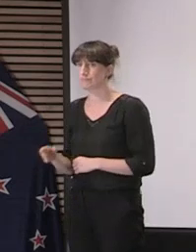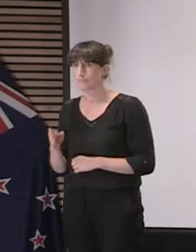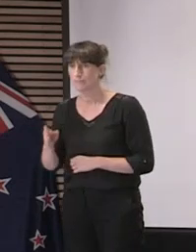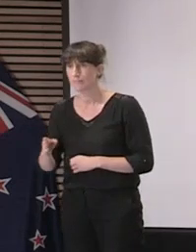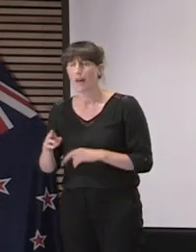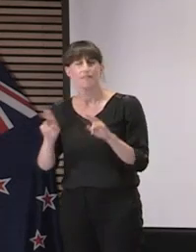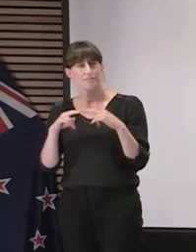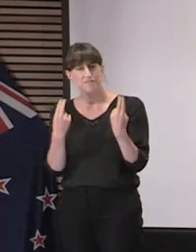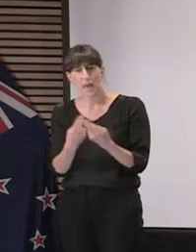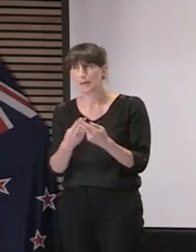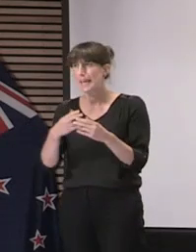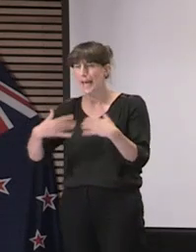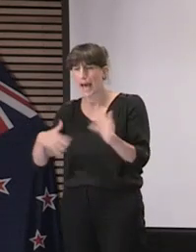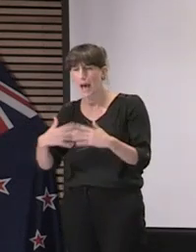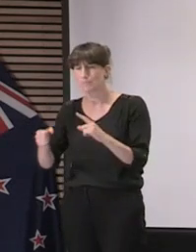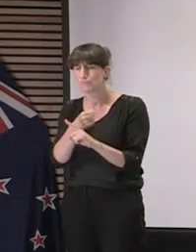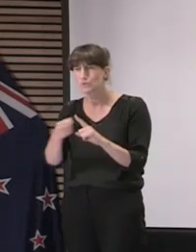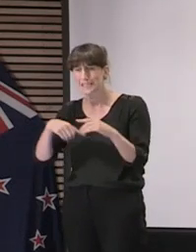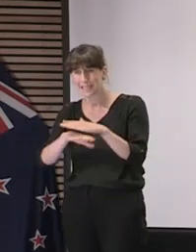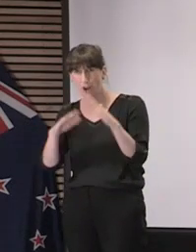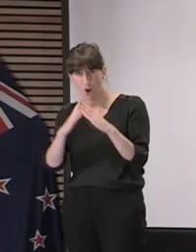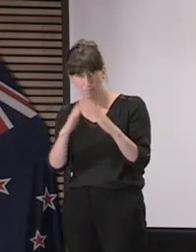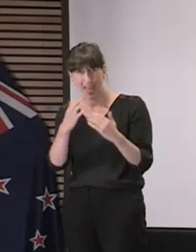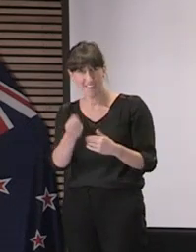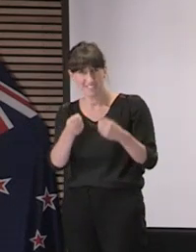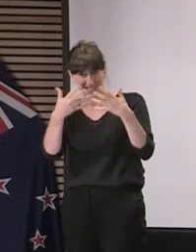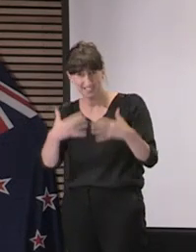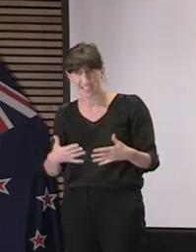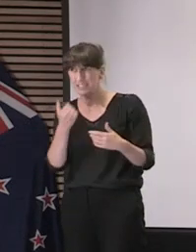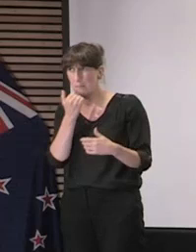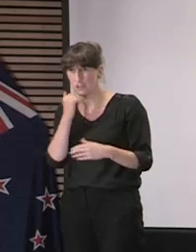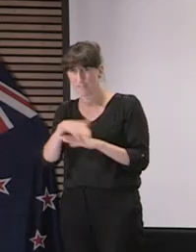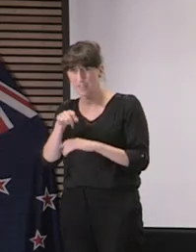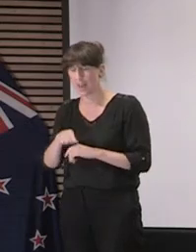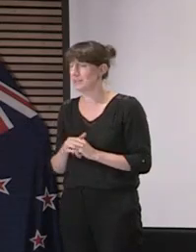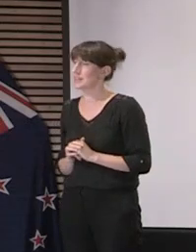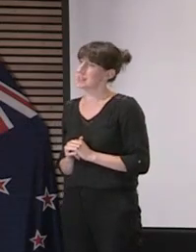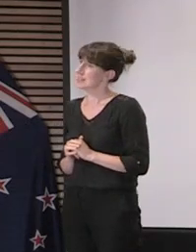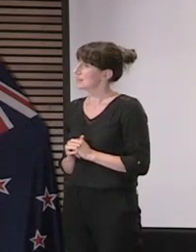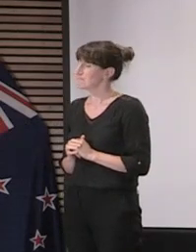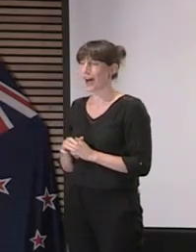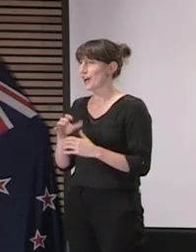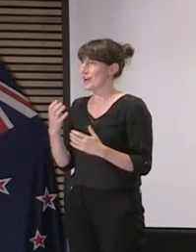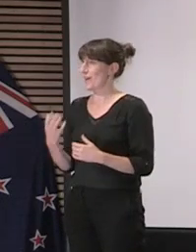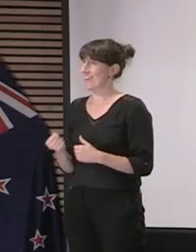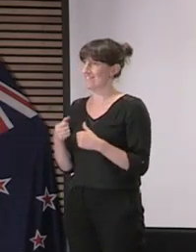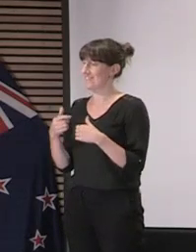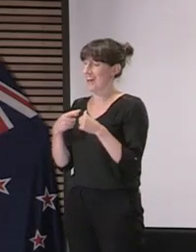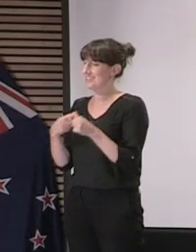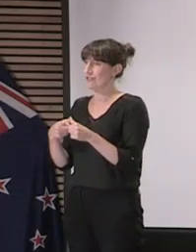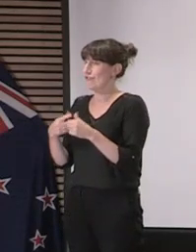harm? The - I don't have the